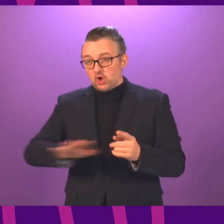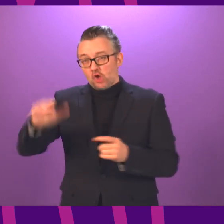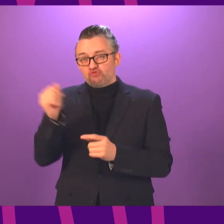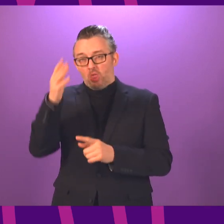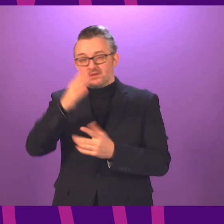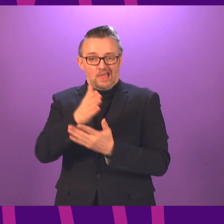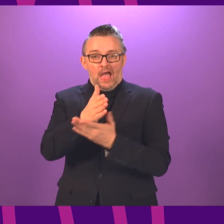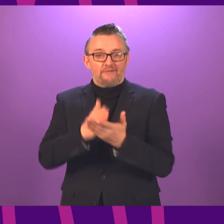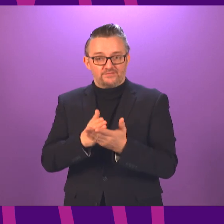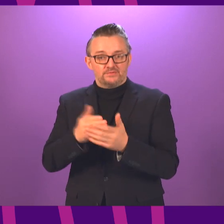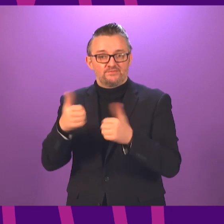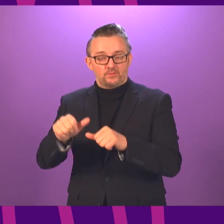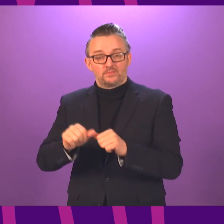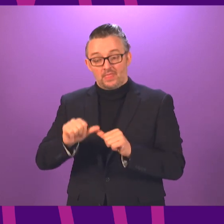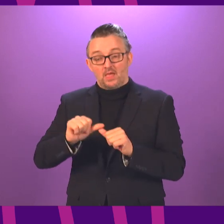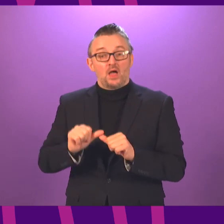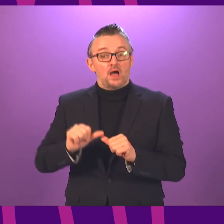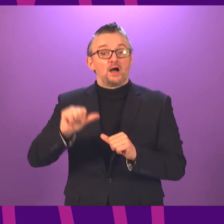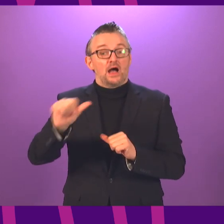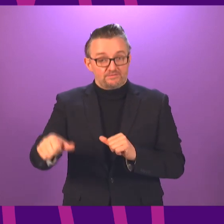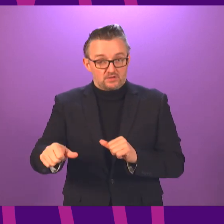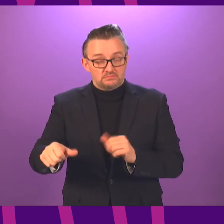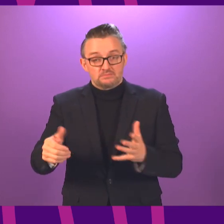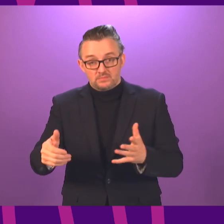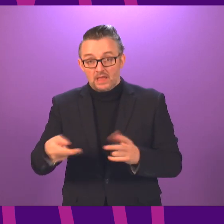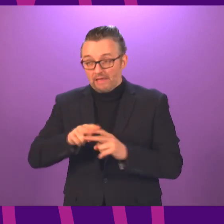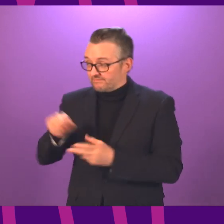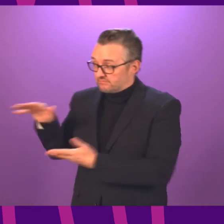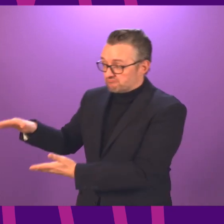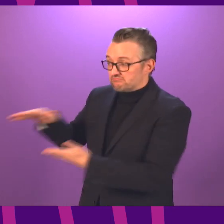population. Beyond that, again assuming that we receive adequate supply, we will aim to